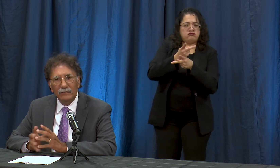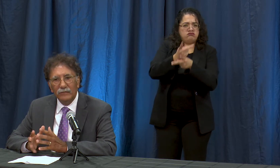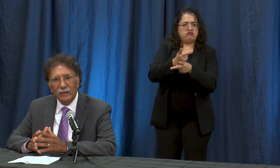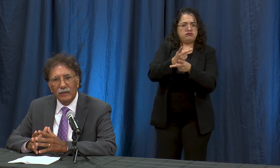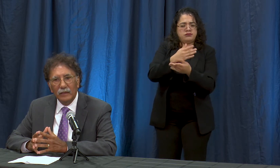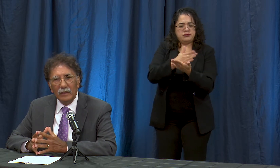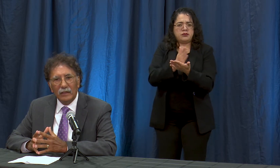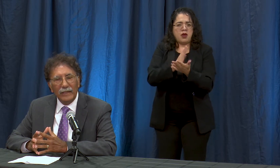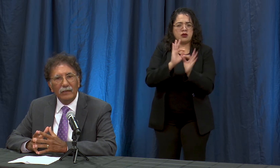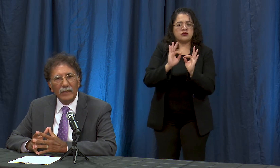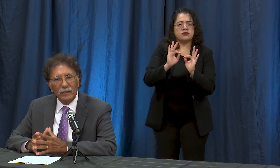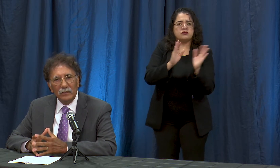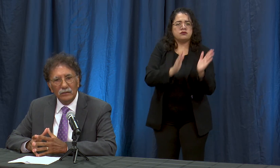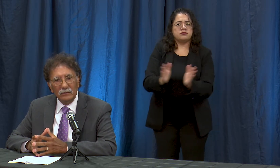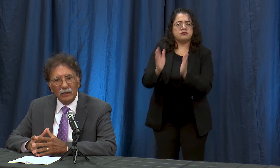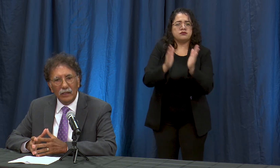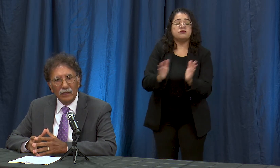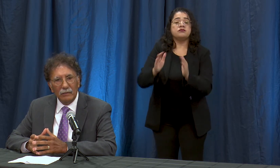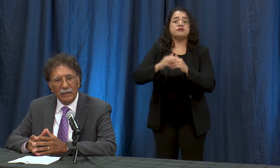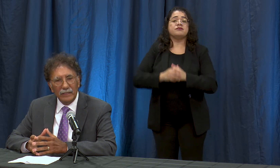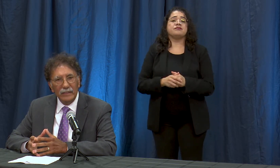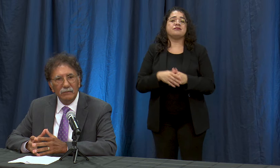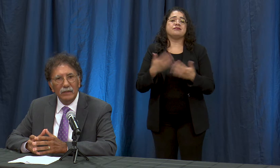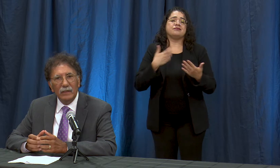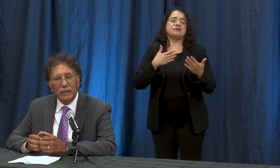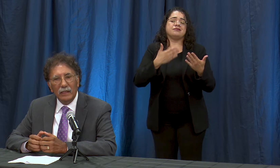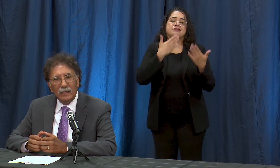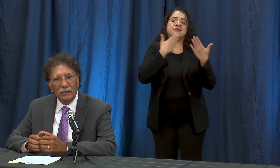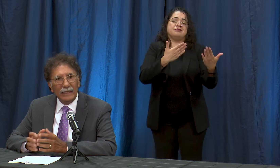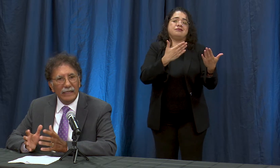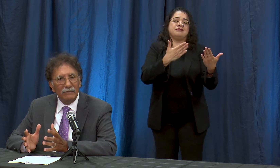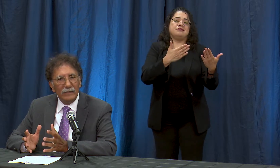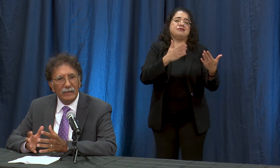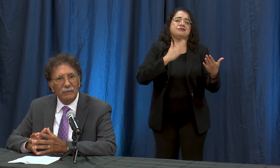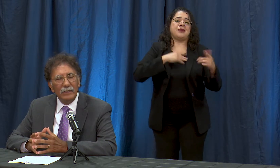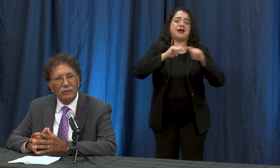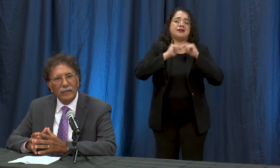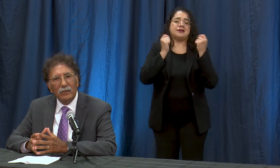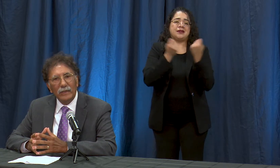give great credit to my team you know I have a Deputy Director Rick